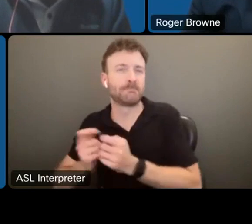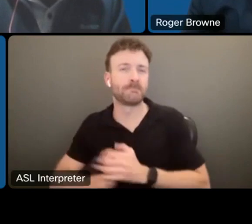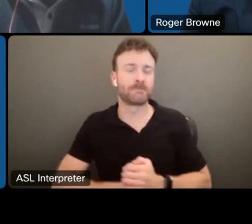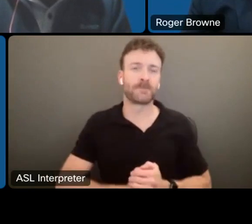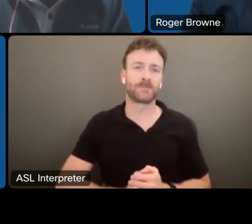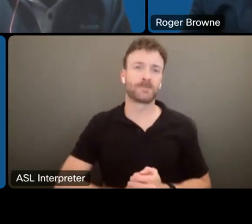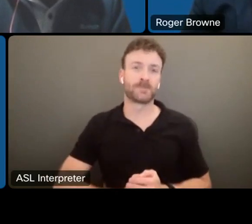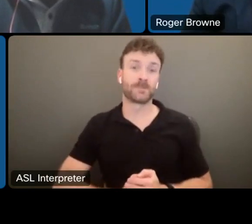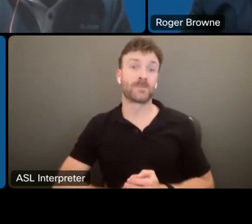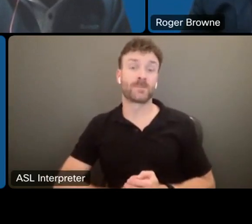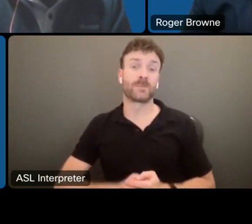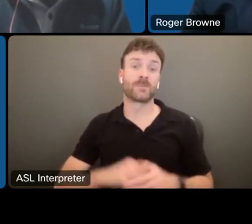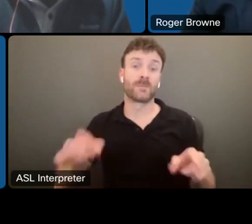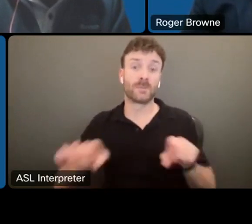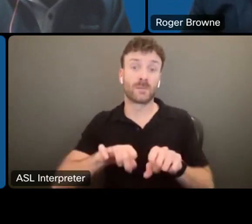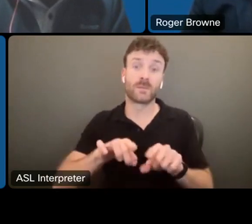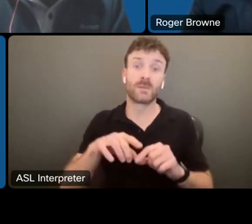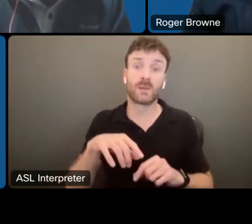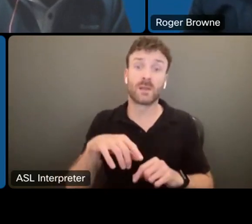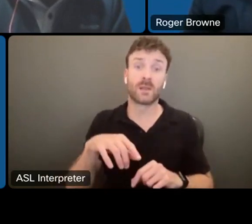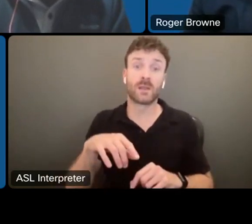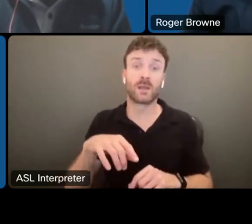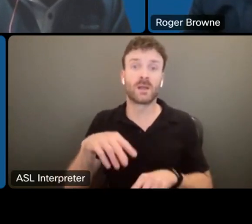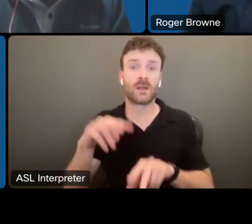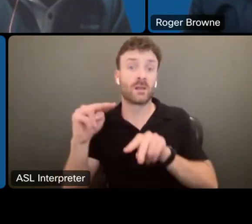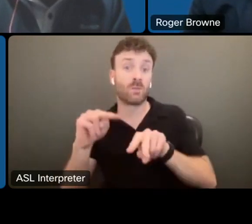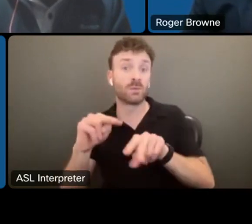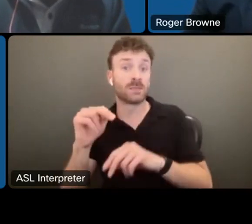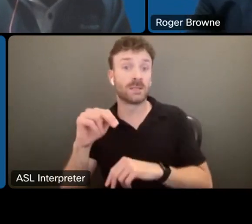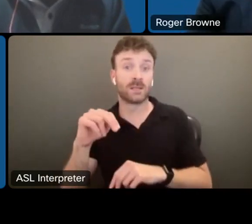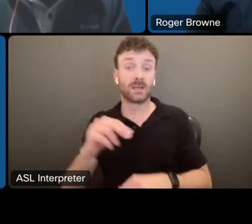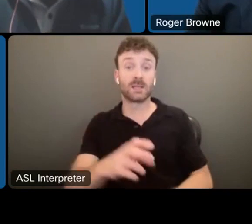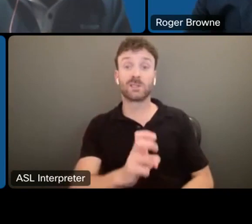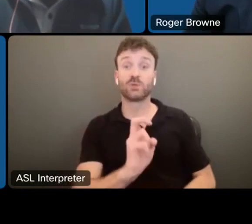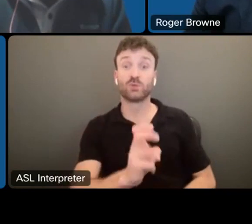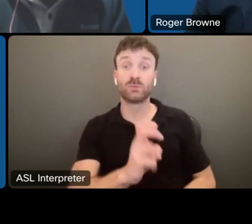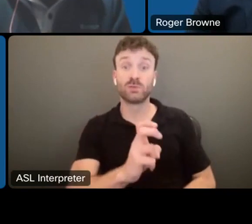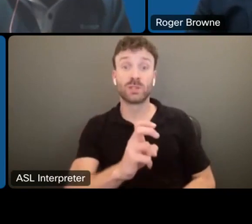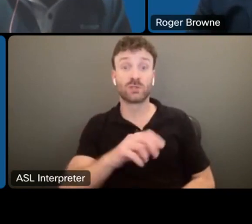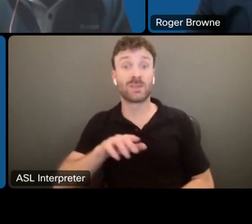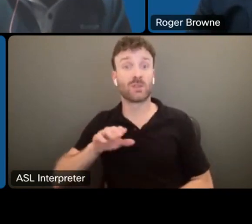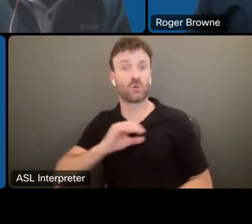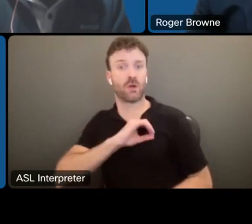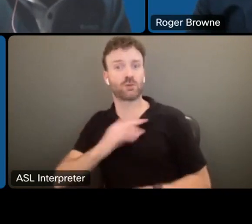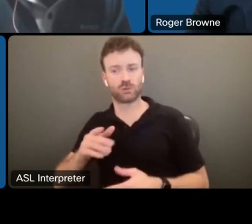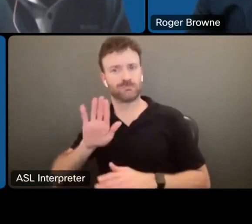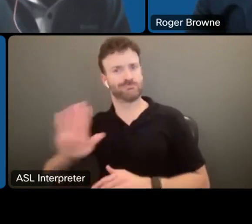And likewise, when it comes to enforcement, as Stuart mentioned, the transportation standards officers are responsible for enforcement.